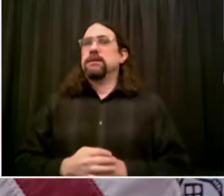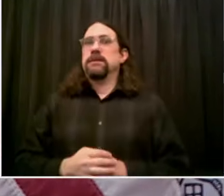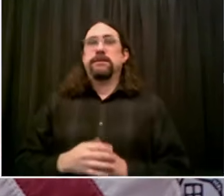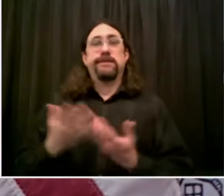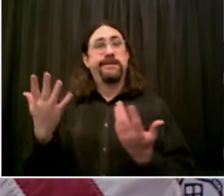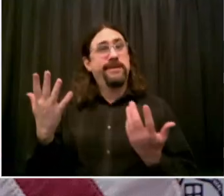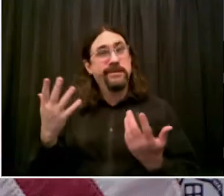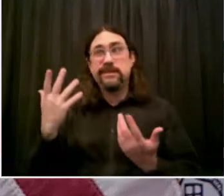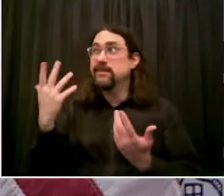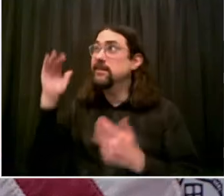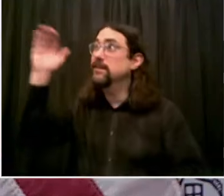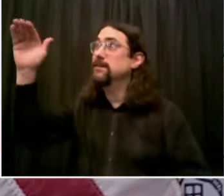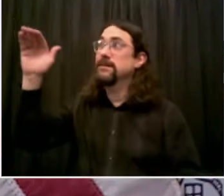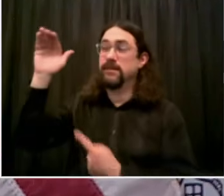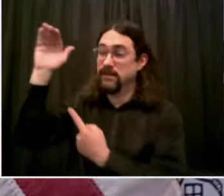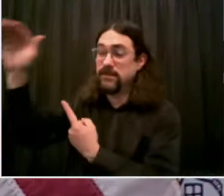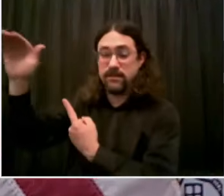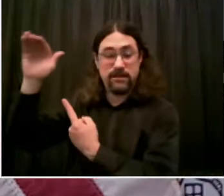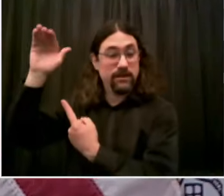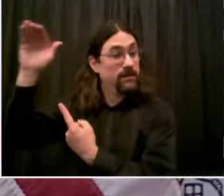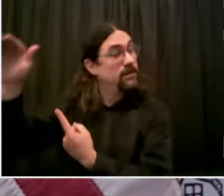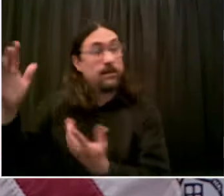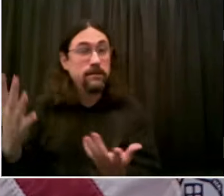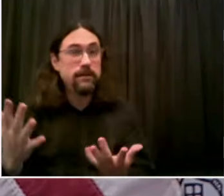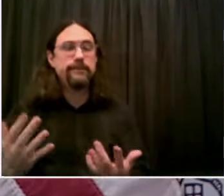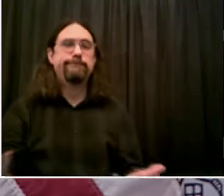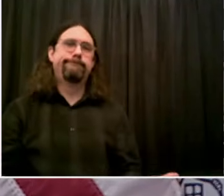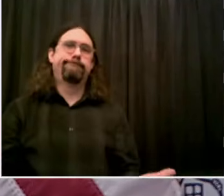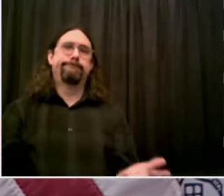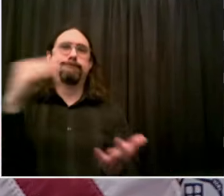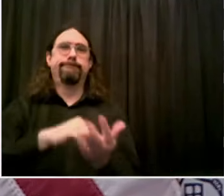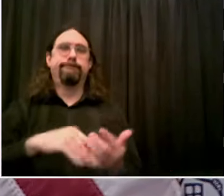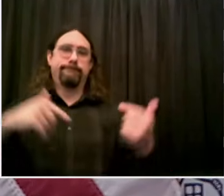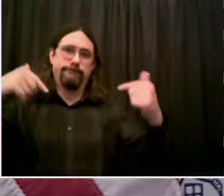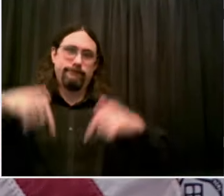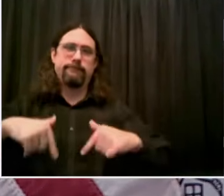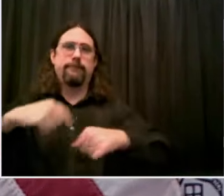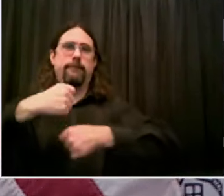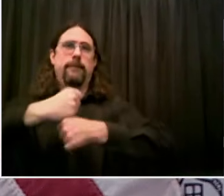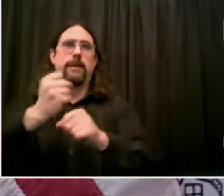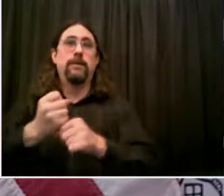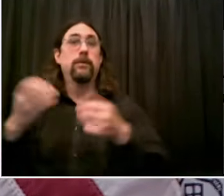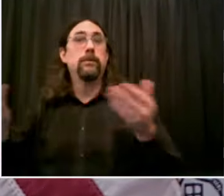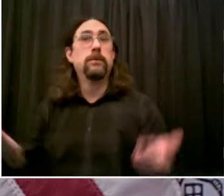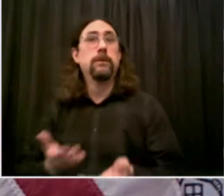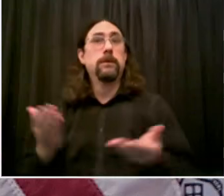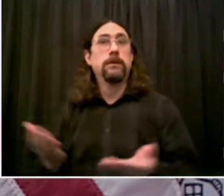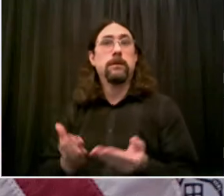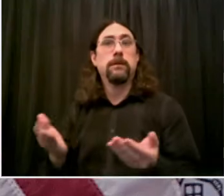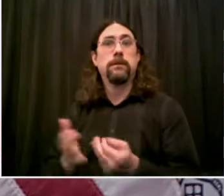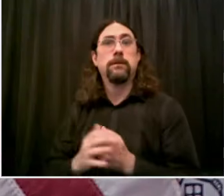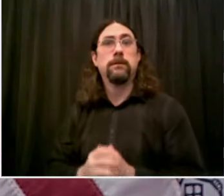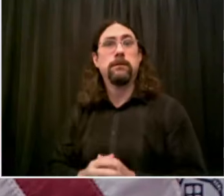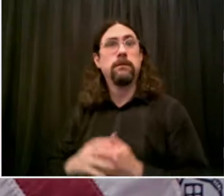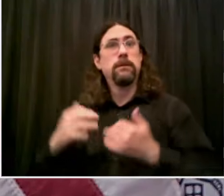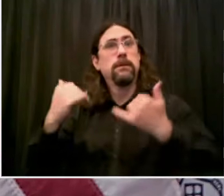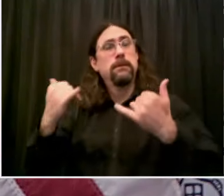COME THROUGH, WHAT DO WE DO? WE DO IT RIGHT HERE IN NEW YORK CITY. WE MAKE SOMETHING HAPPEN. WE HAVE A NEW PARTNERSHIP TODAY